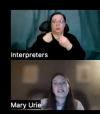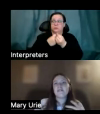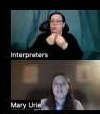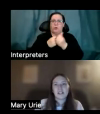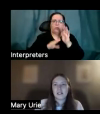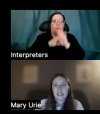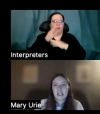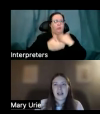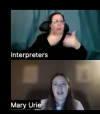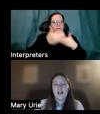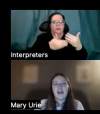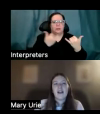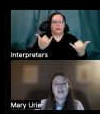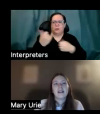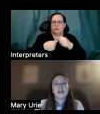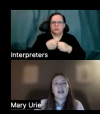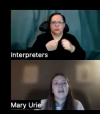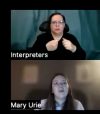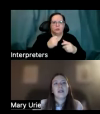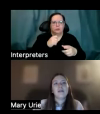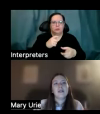the difference that you're seeing, and say, hey, when